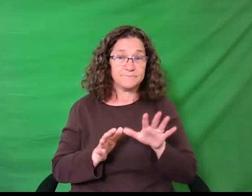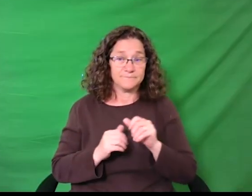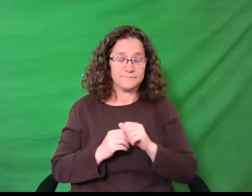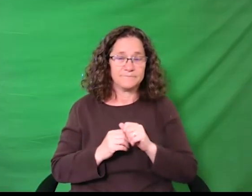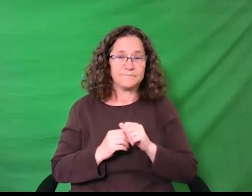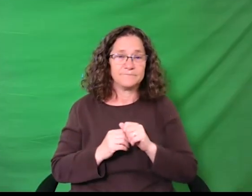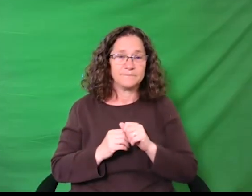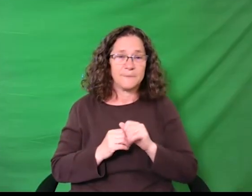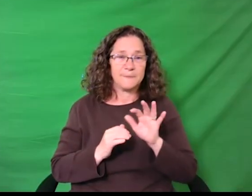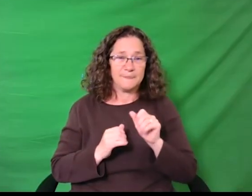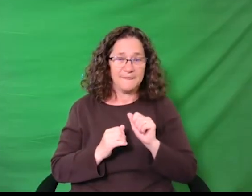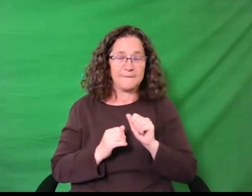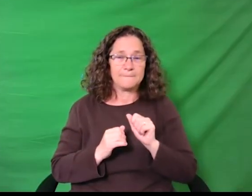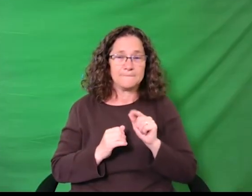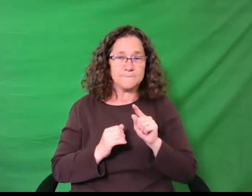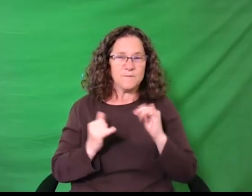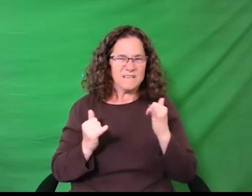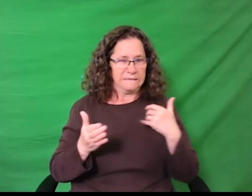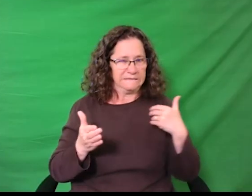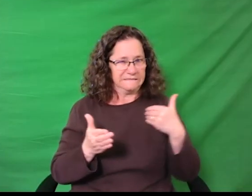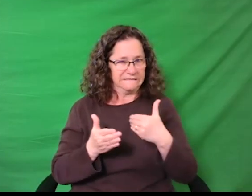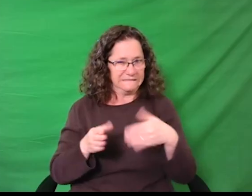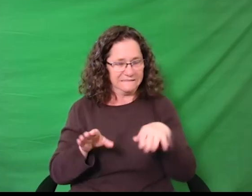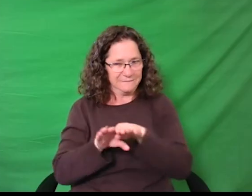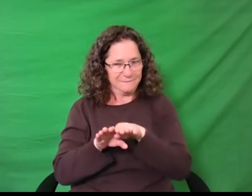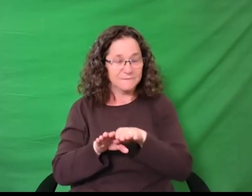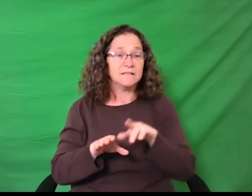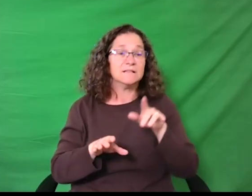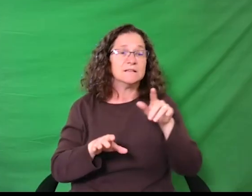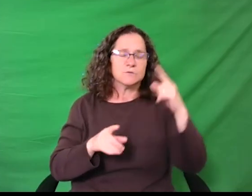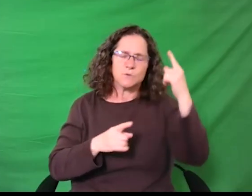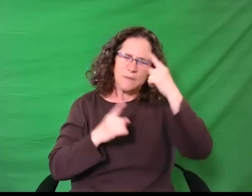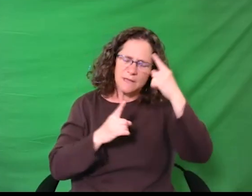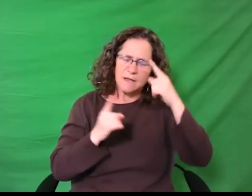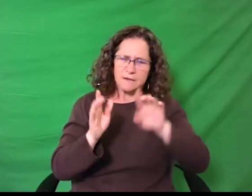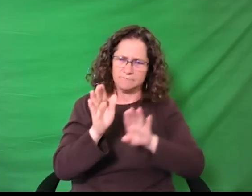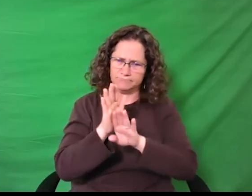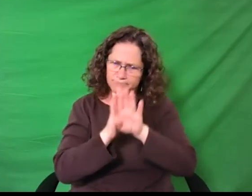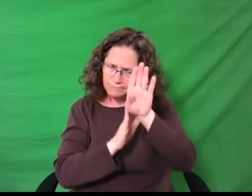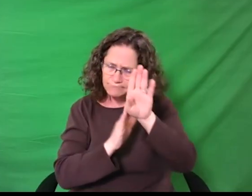So as we come to the end, we're thinking about building language skills for fluent reading.